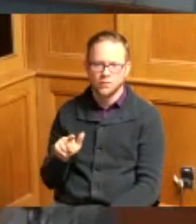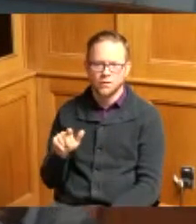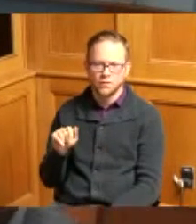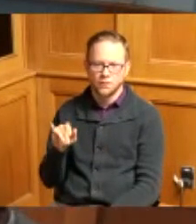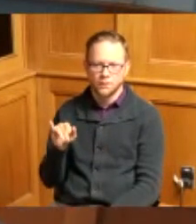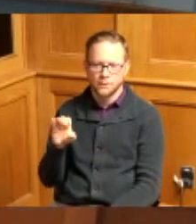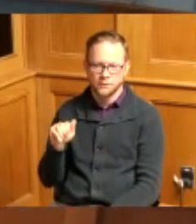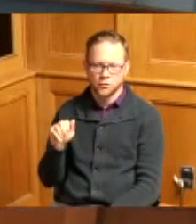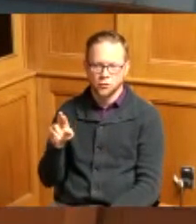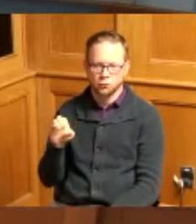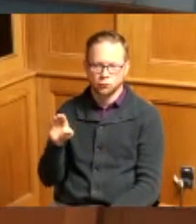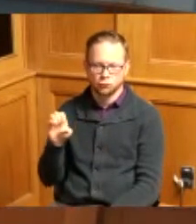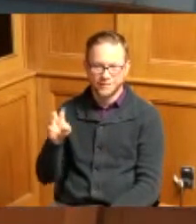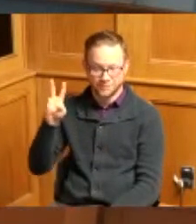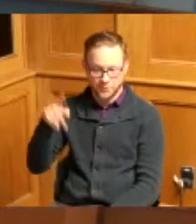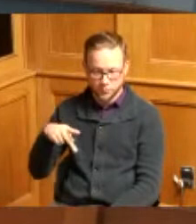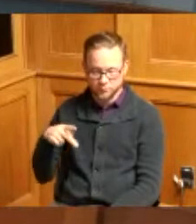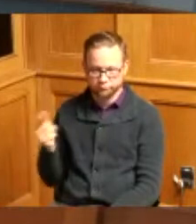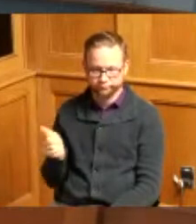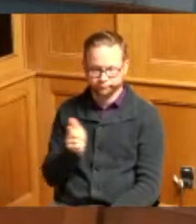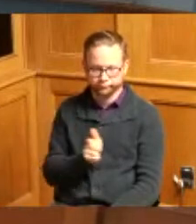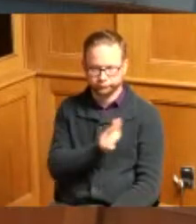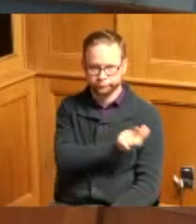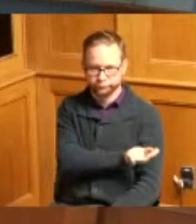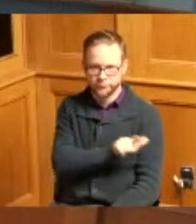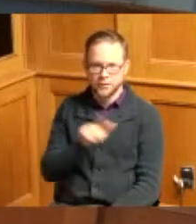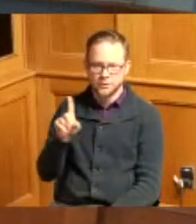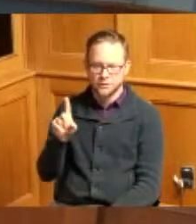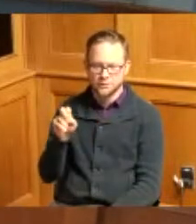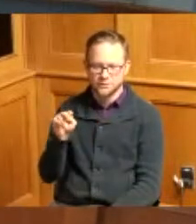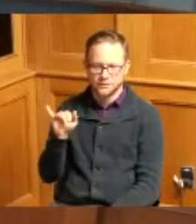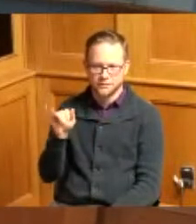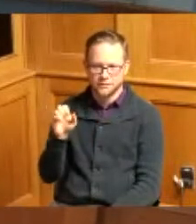good afternoon I'm County Commissioner Denise Driehaus Jeff Aluotto County Administrator